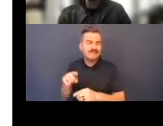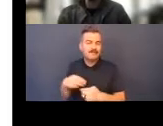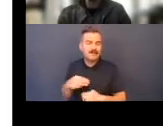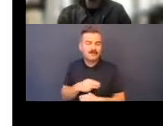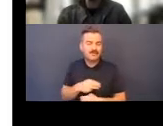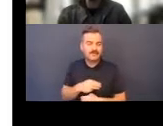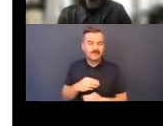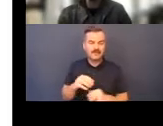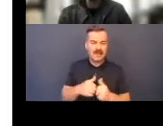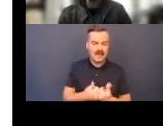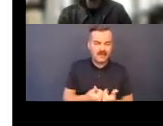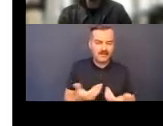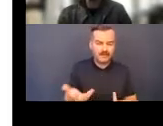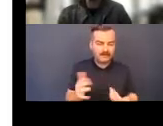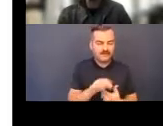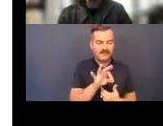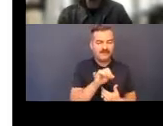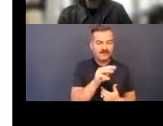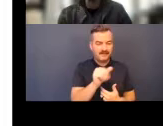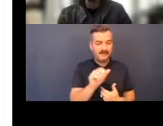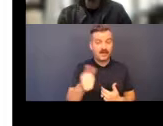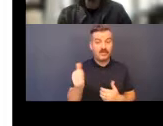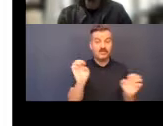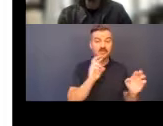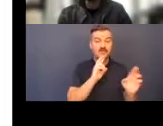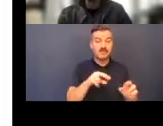ways that FEMA and other emergency response organizations, understand an